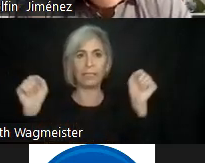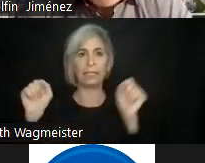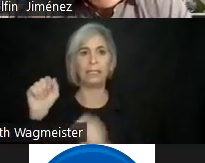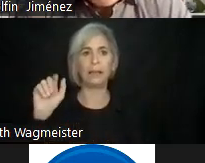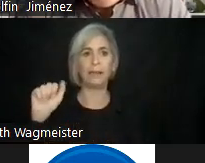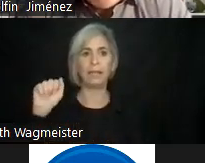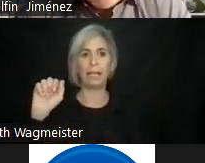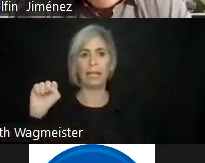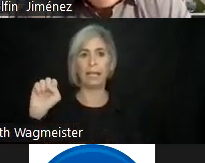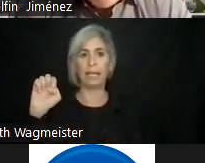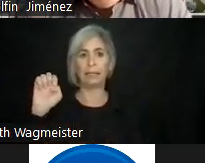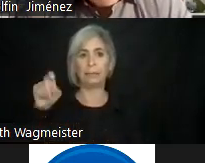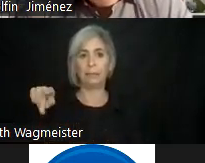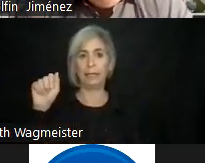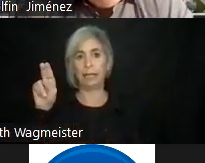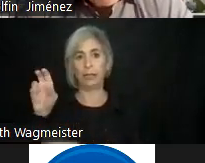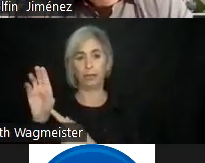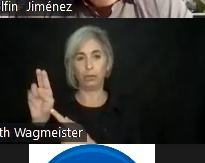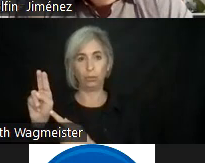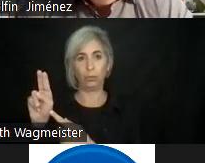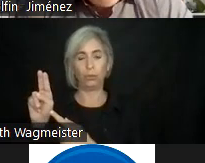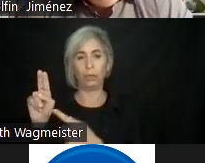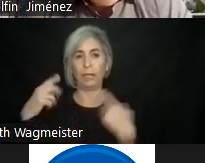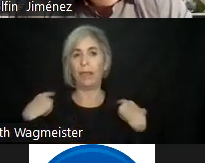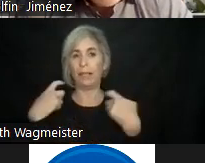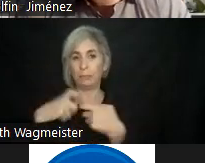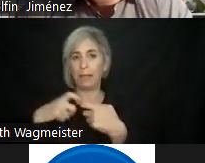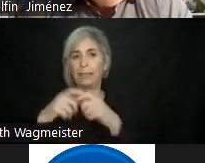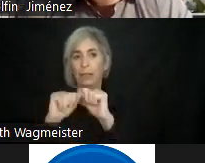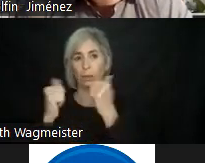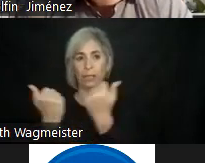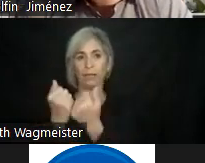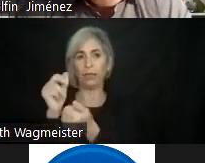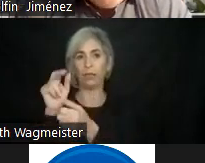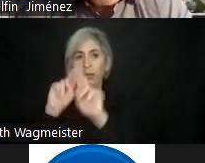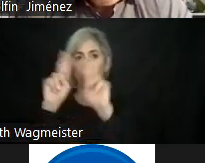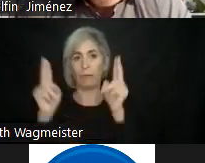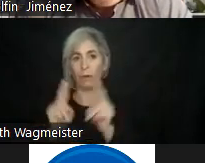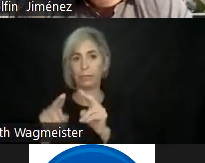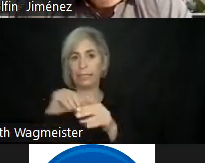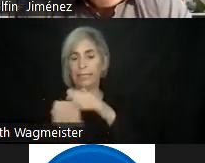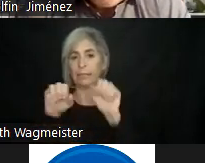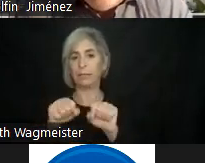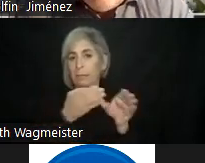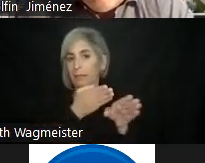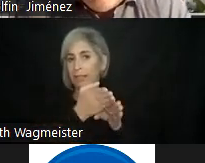of ASEPAU. It is the Spanish Association of Universal Accessibility Professionals.